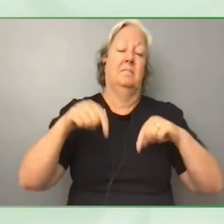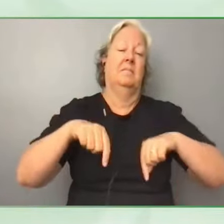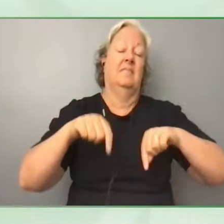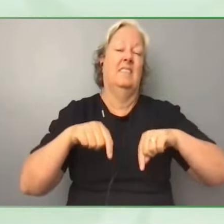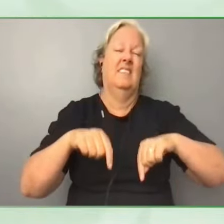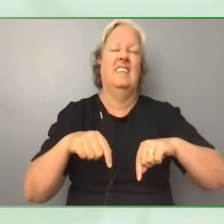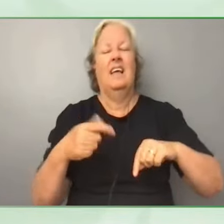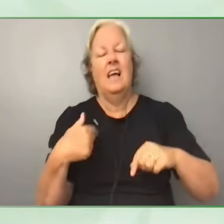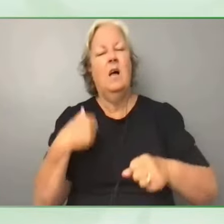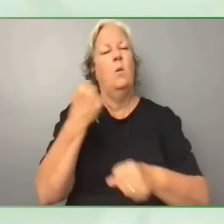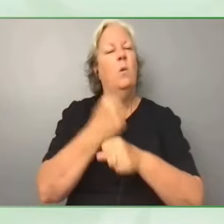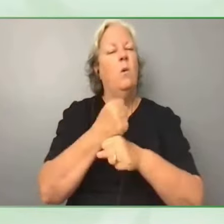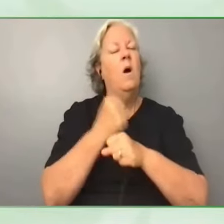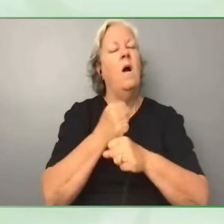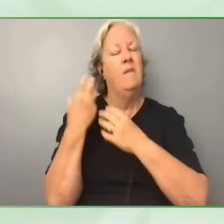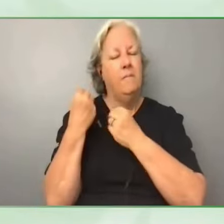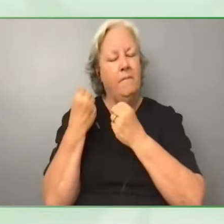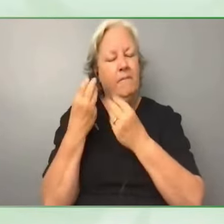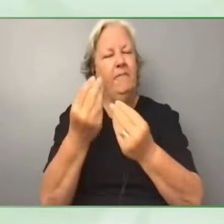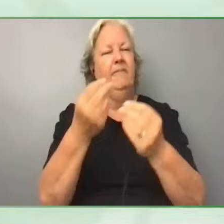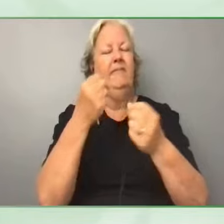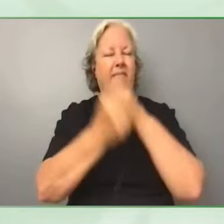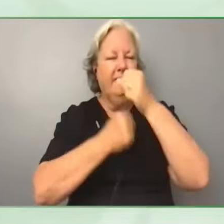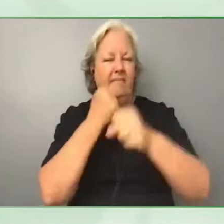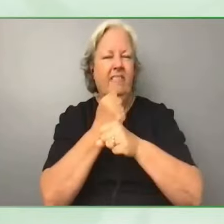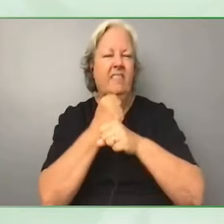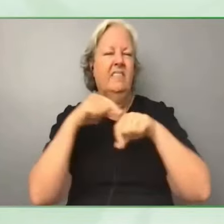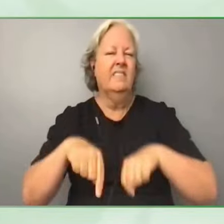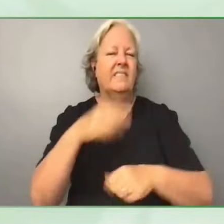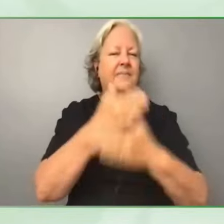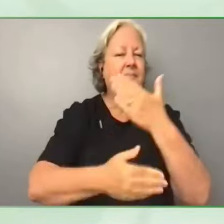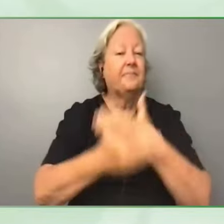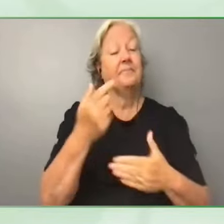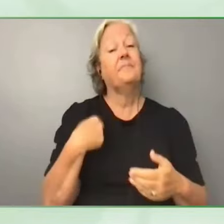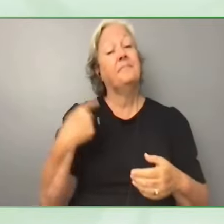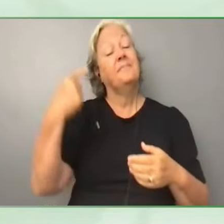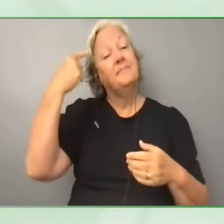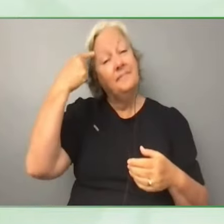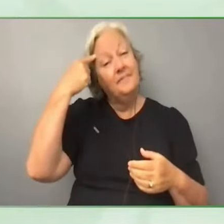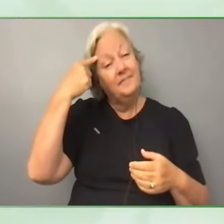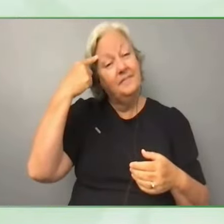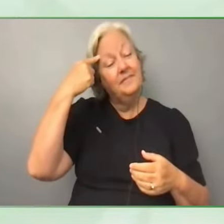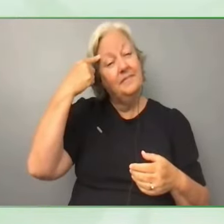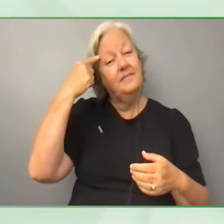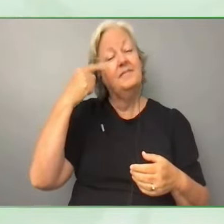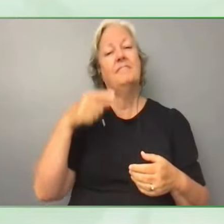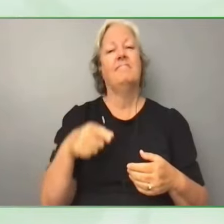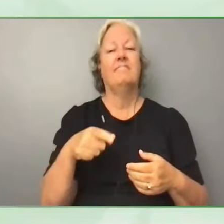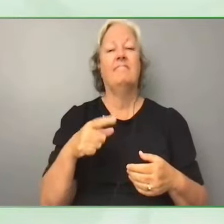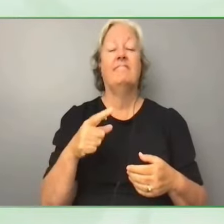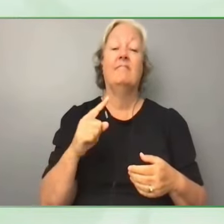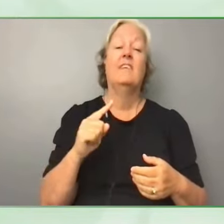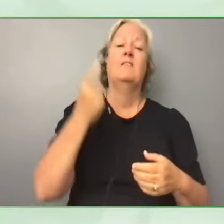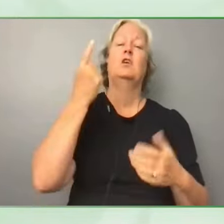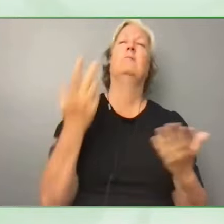in disability and I'd like to say that the main intervention shall be first of all monetary institutionalisation from the